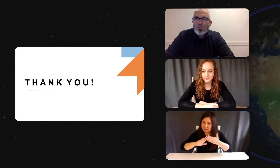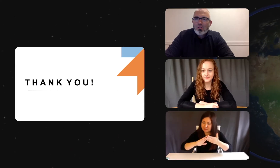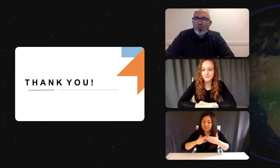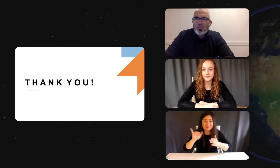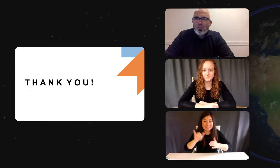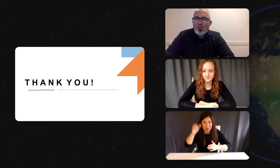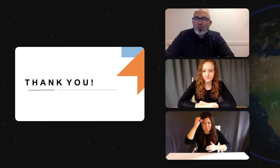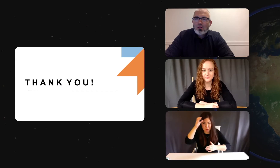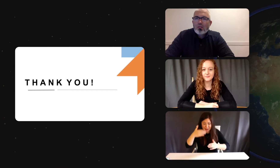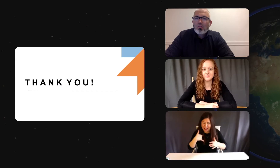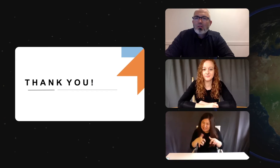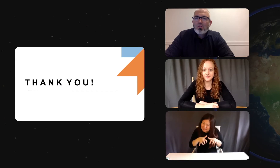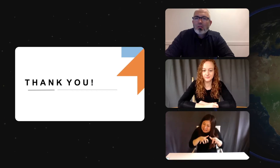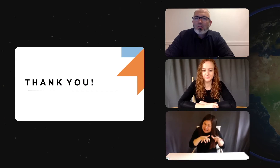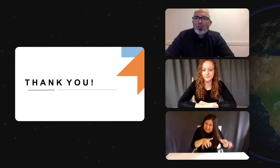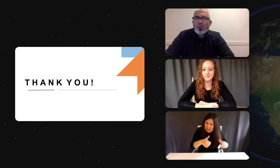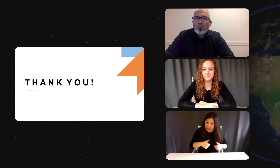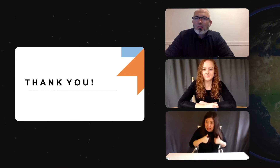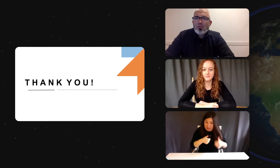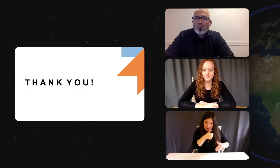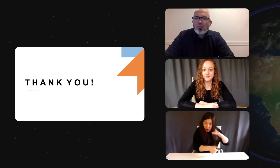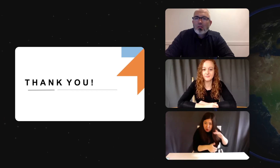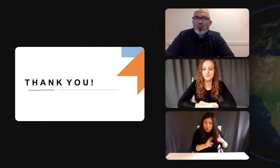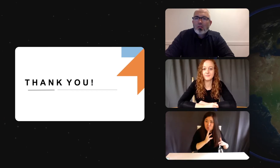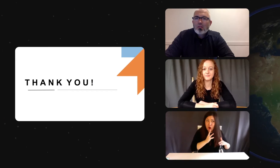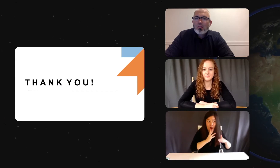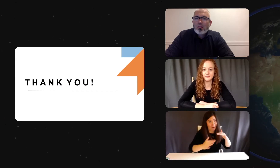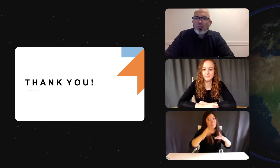as in a big city.